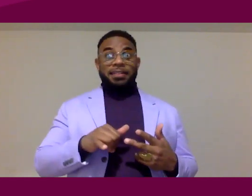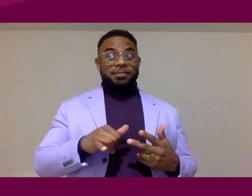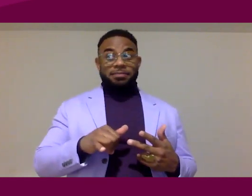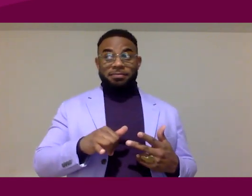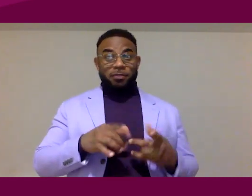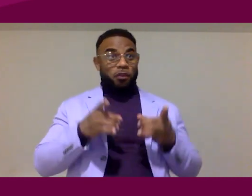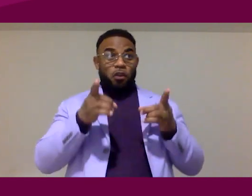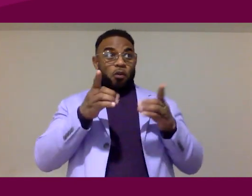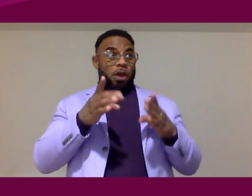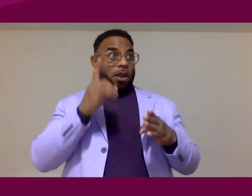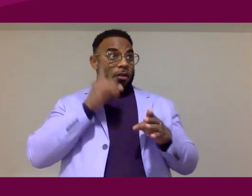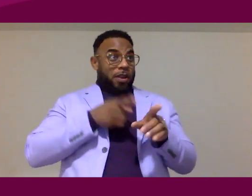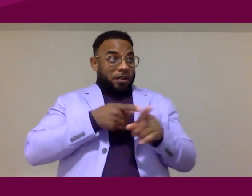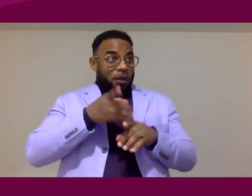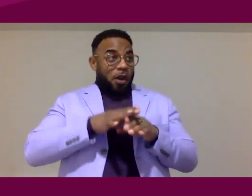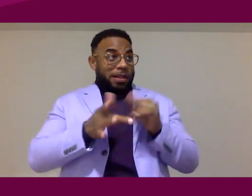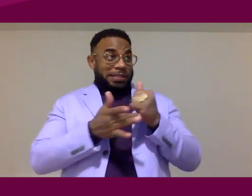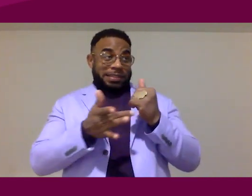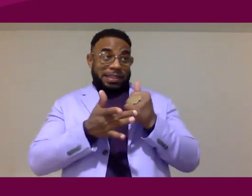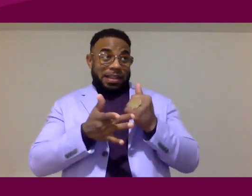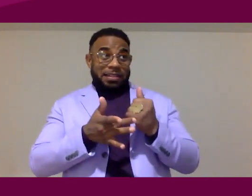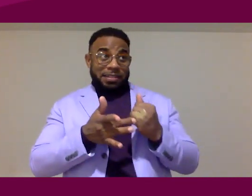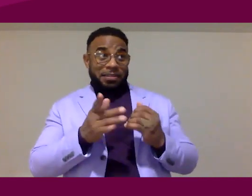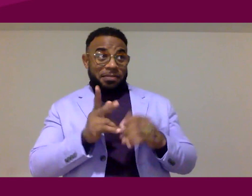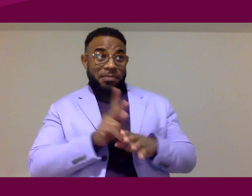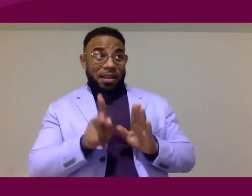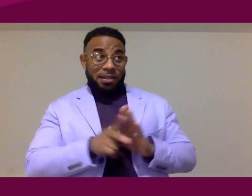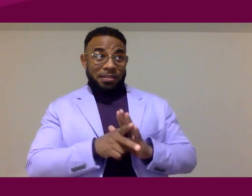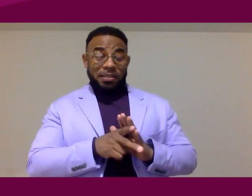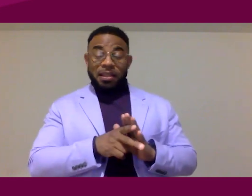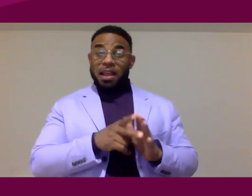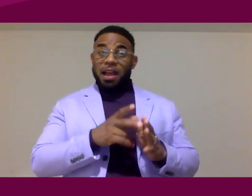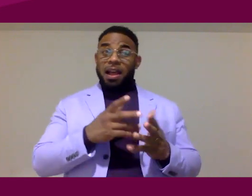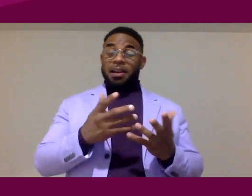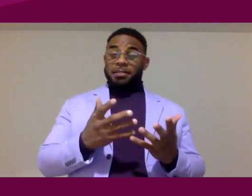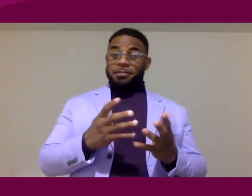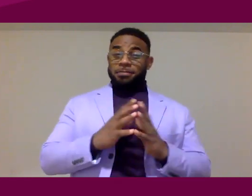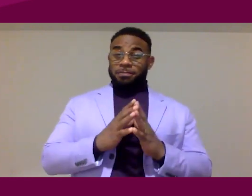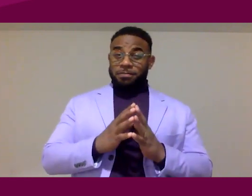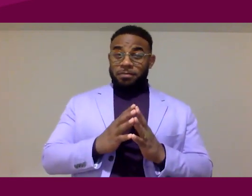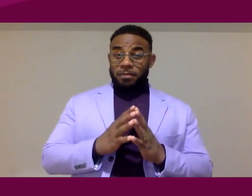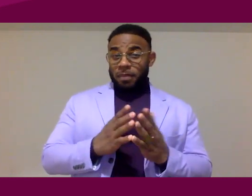director of the Division on Technology Policy.